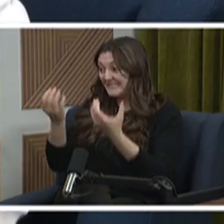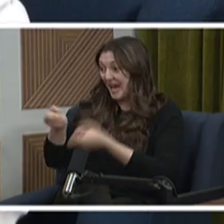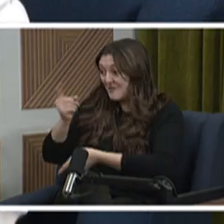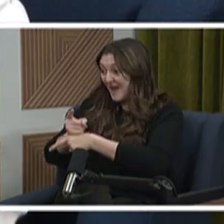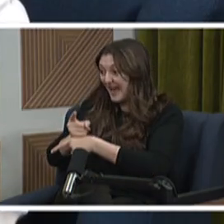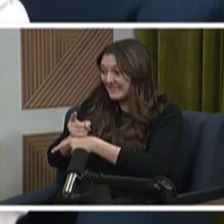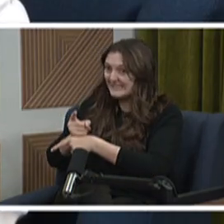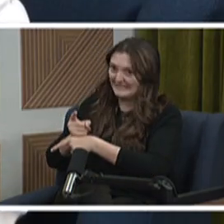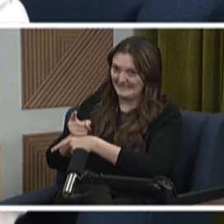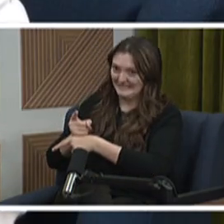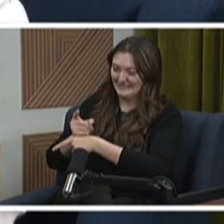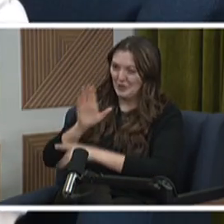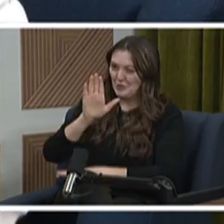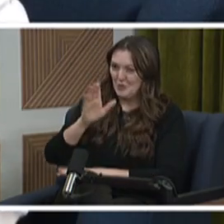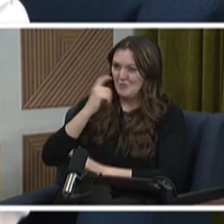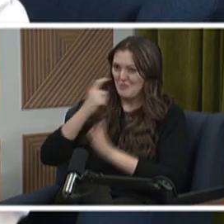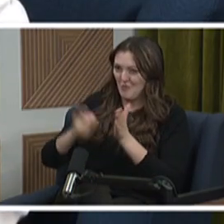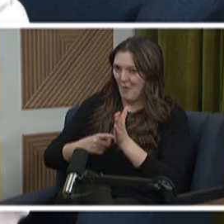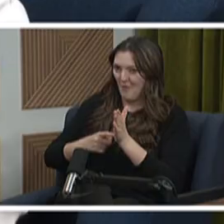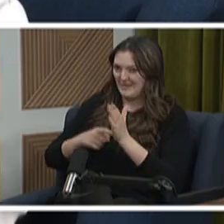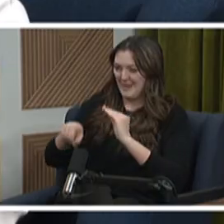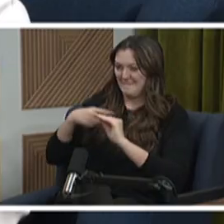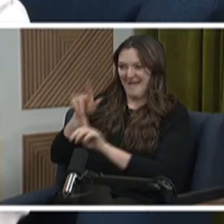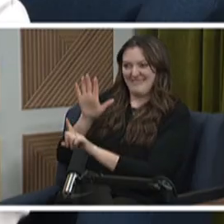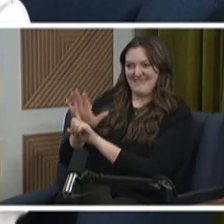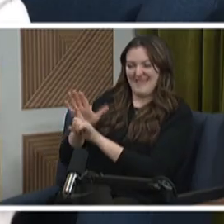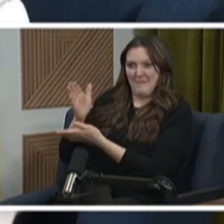So, what are you noticing about that aspect of it?